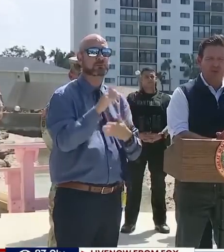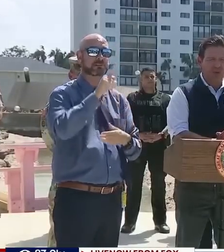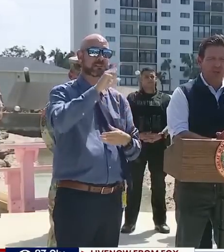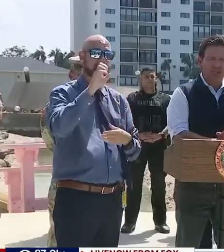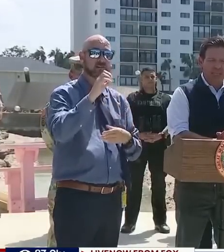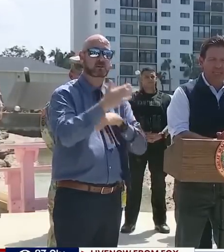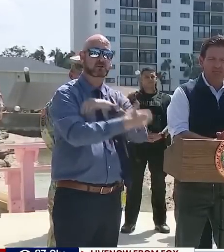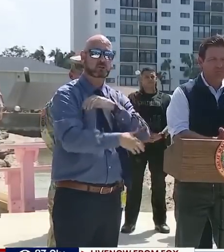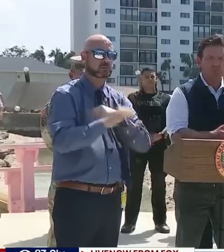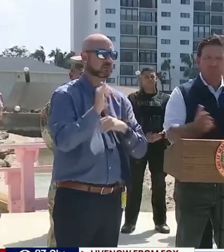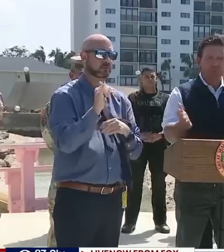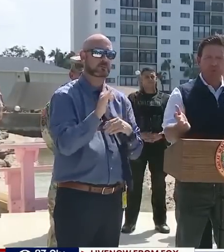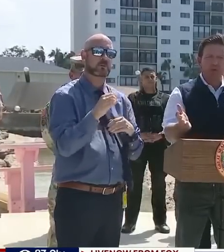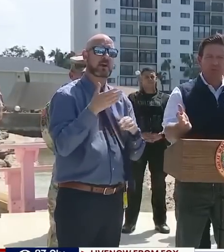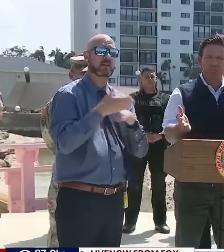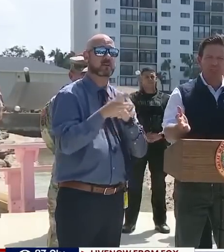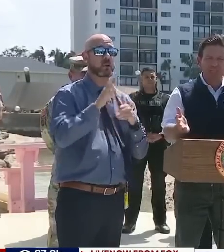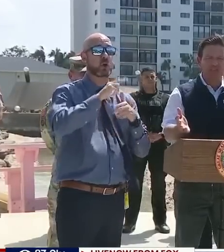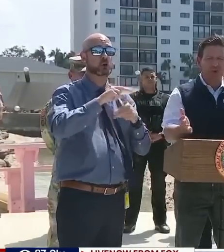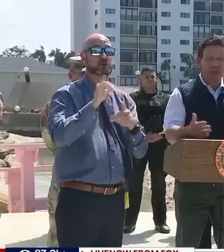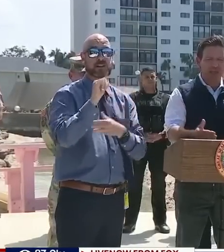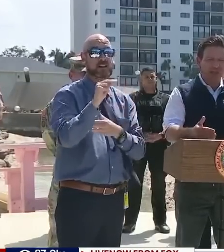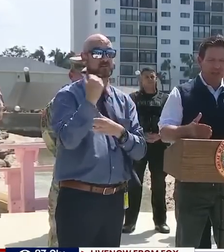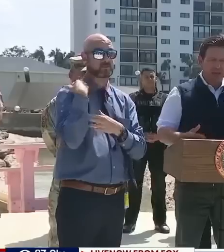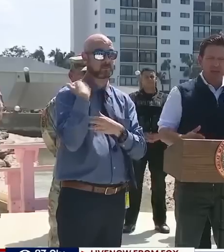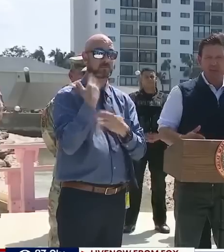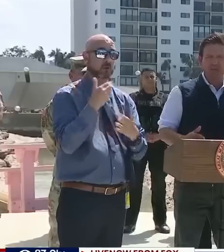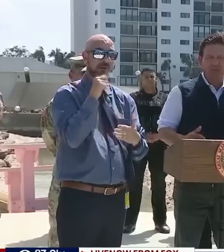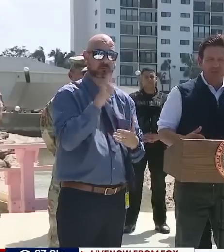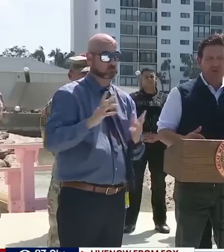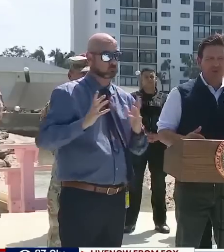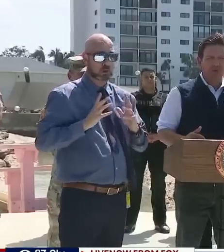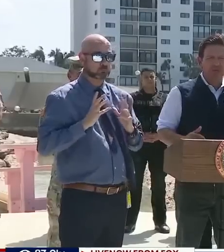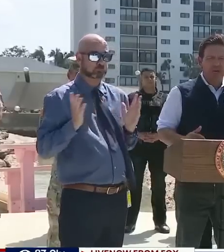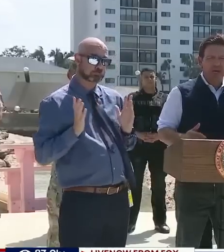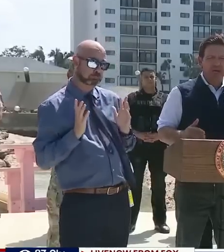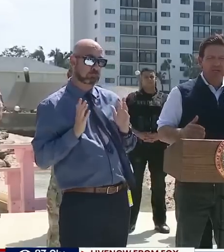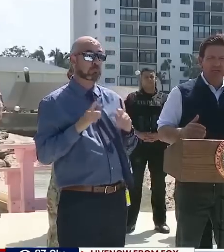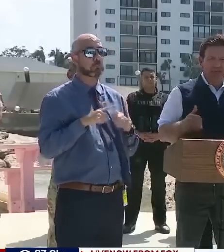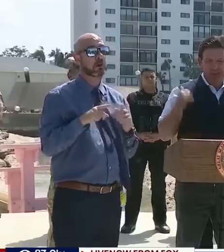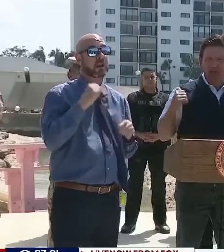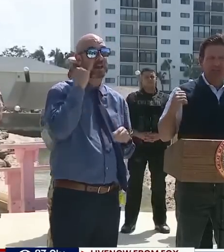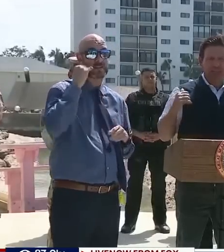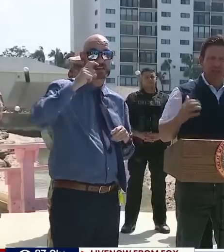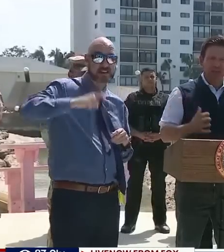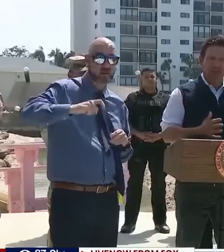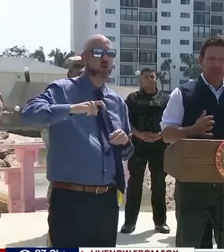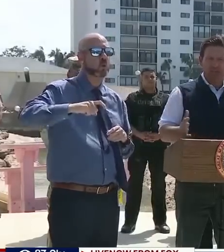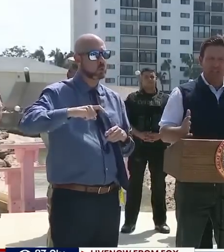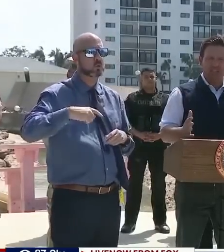some assistance, Kevin and his team will do that. And we have helped, we helped in Lee County, they had similar things after